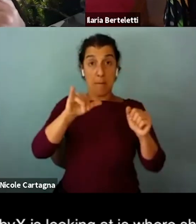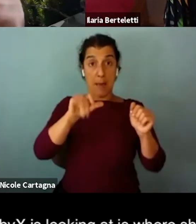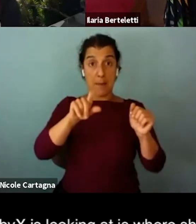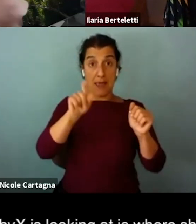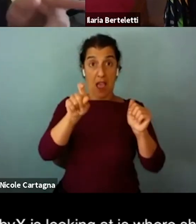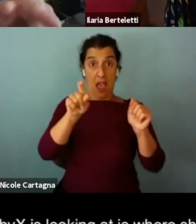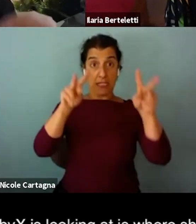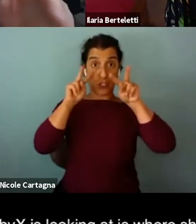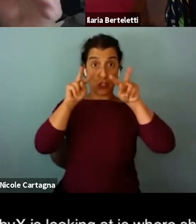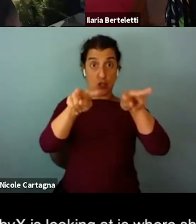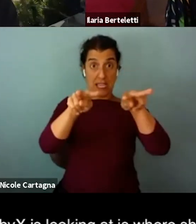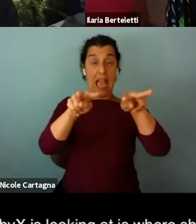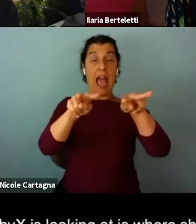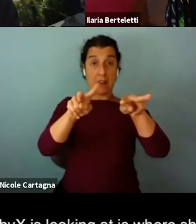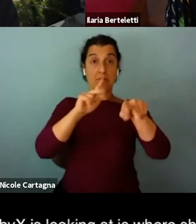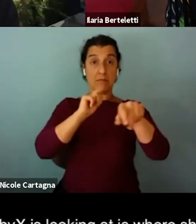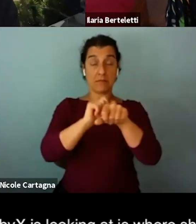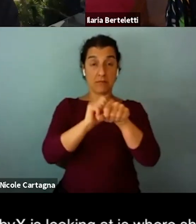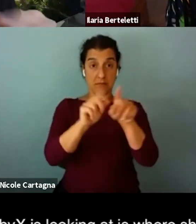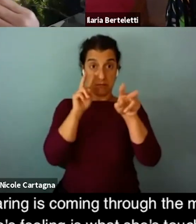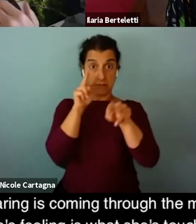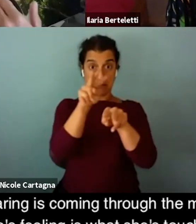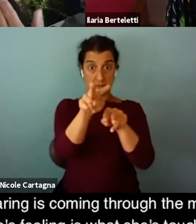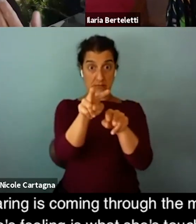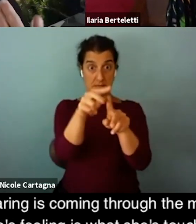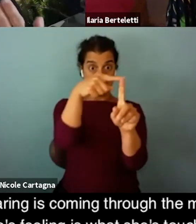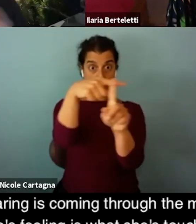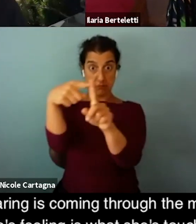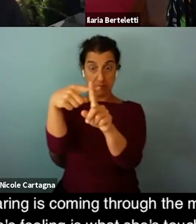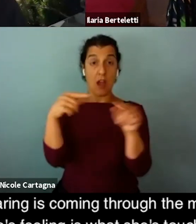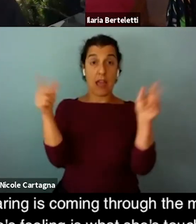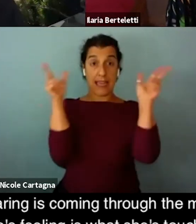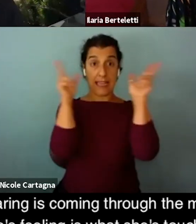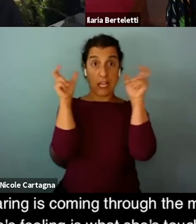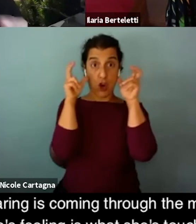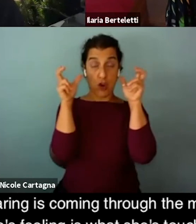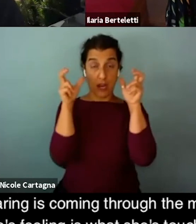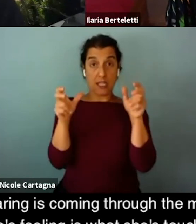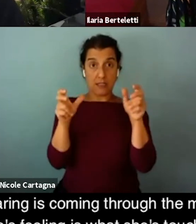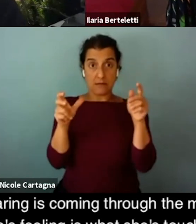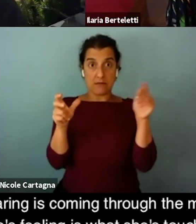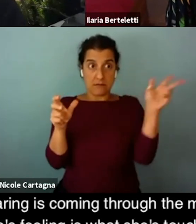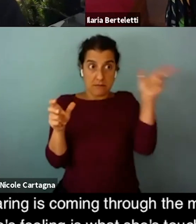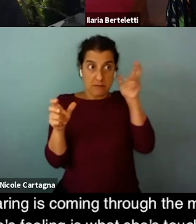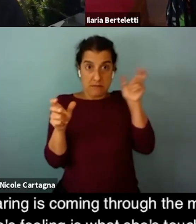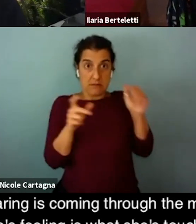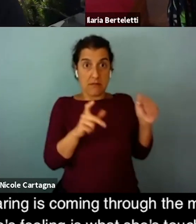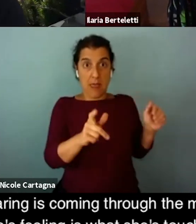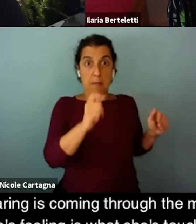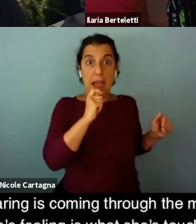at is where she's attending what she's hearing is coming through the microphone what she's feeling